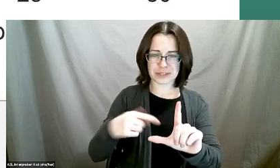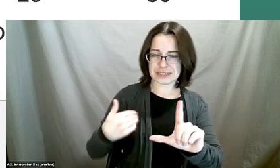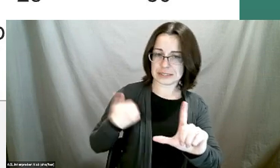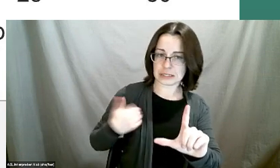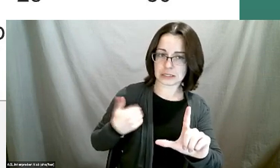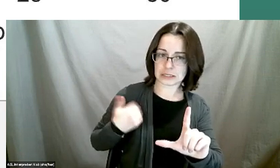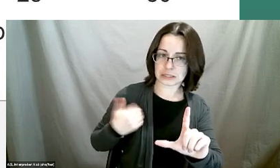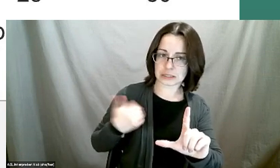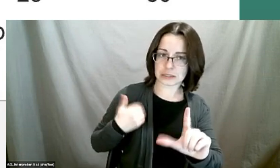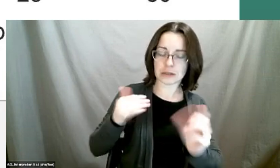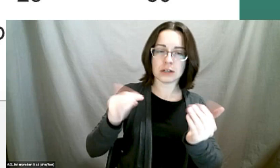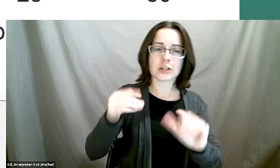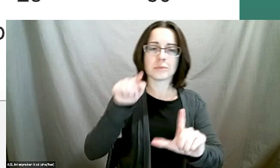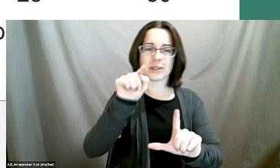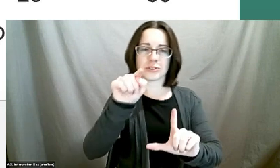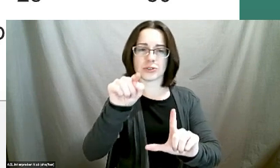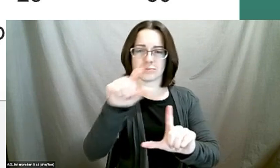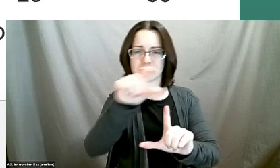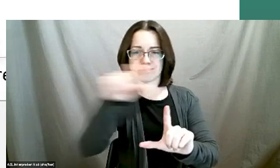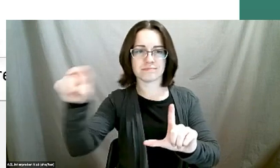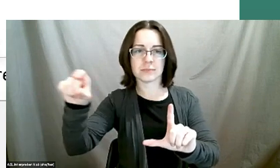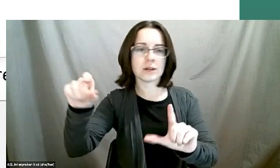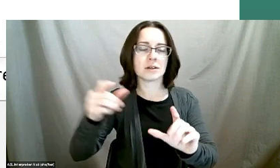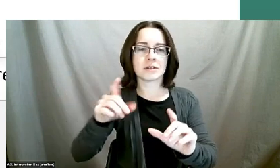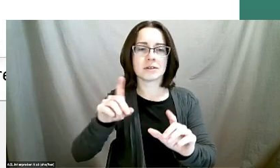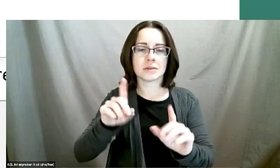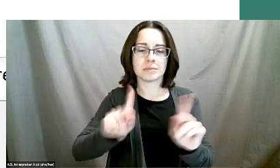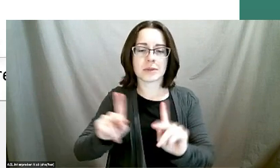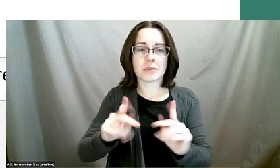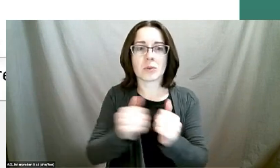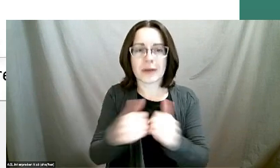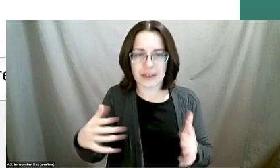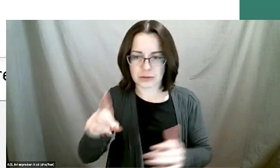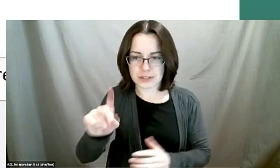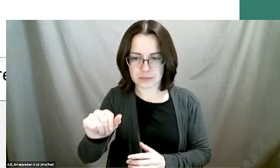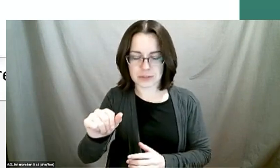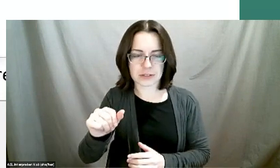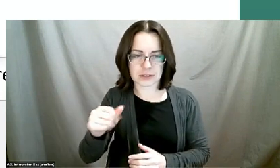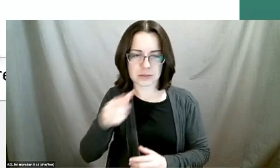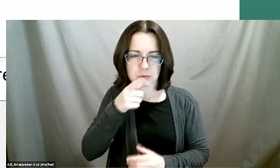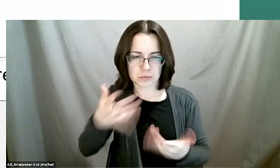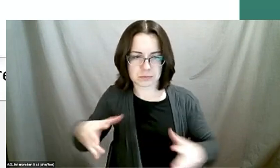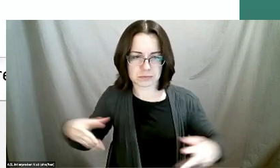disabilities who were sterilized. So I'm going to turn it over to Dr.